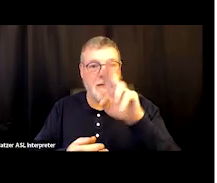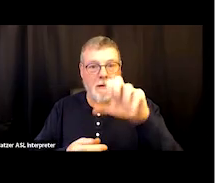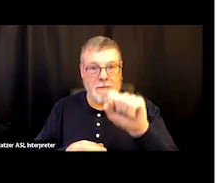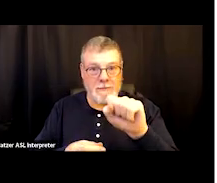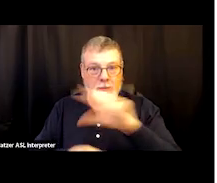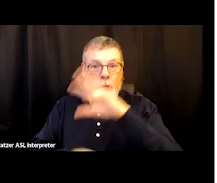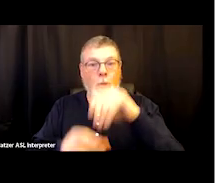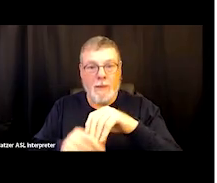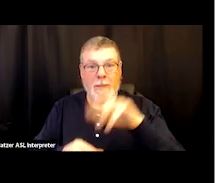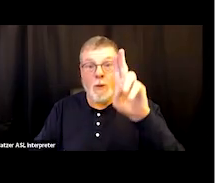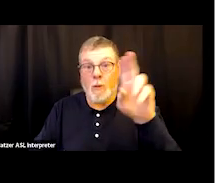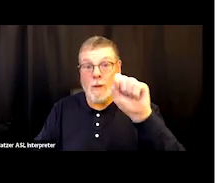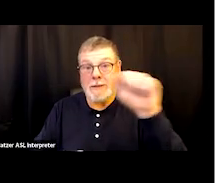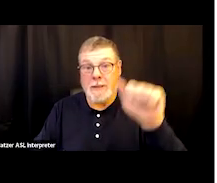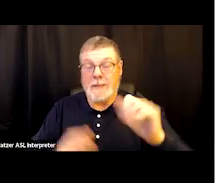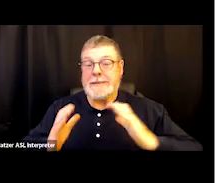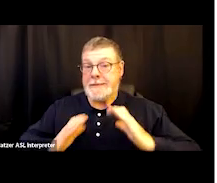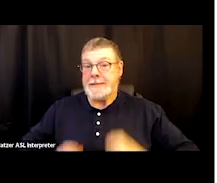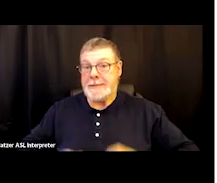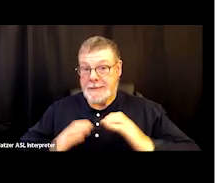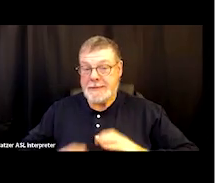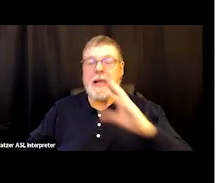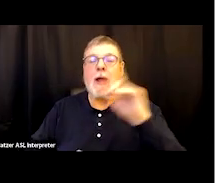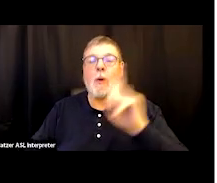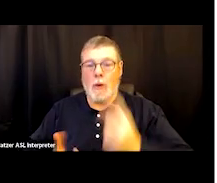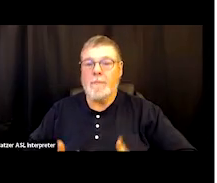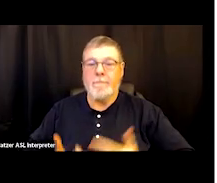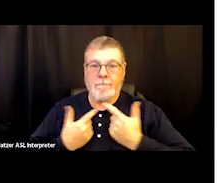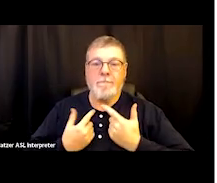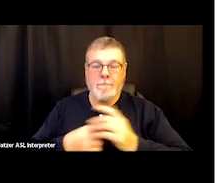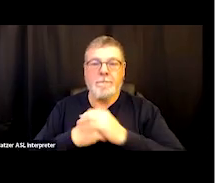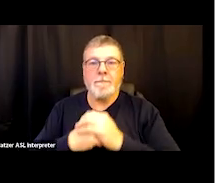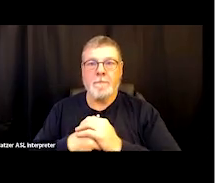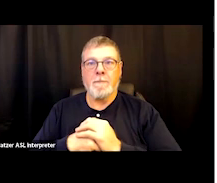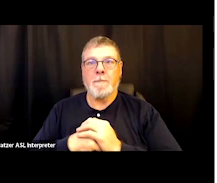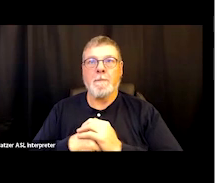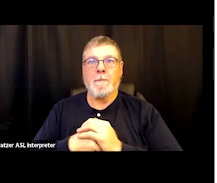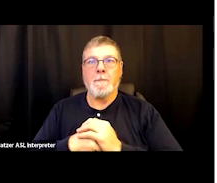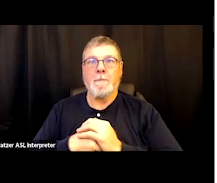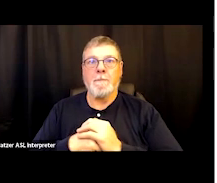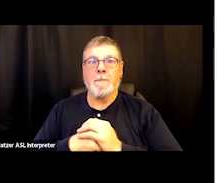and their citizenship and residency status when they're thinking about eligibility.